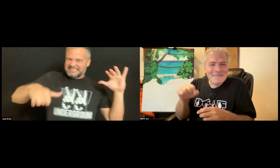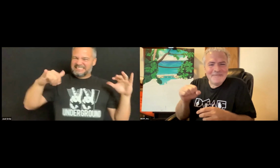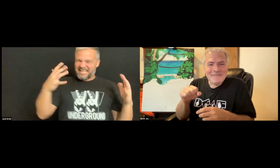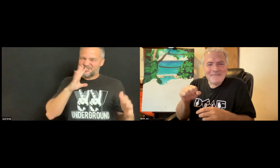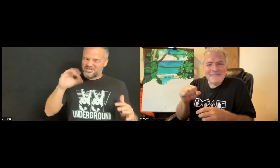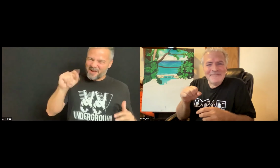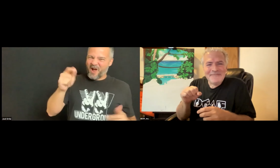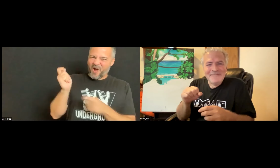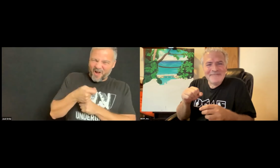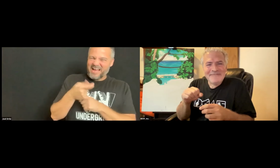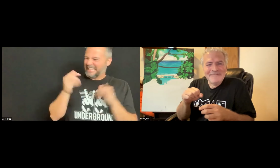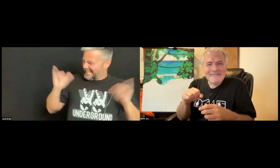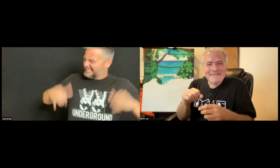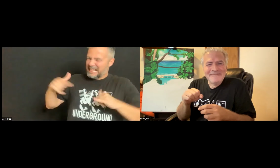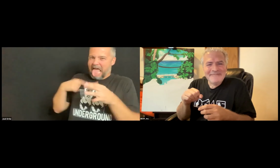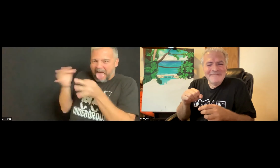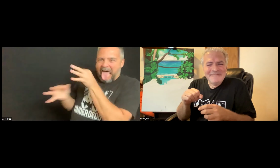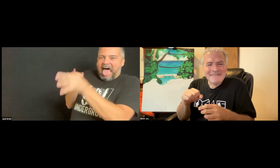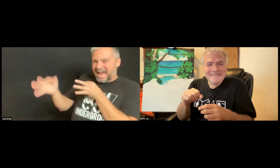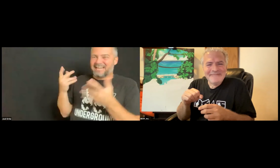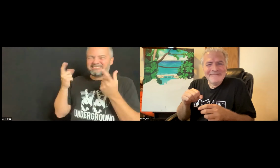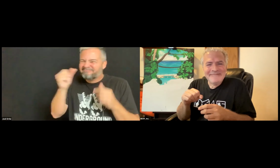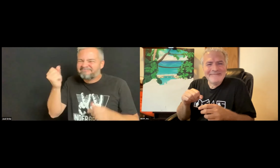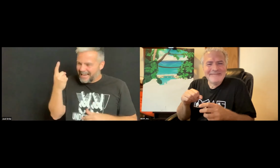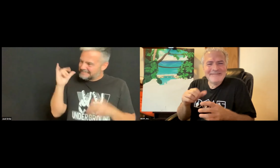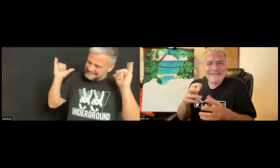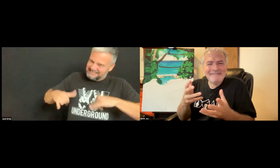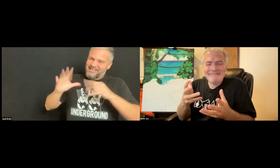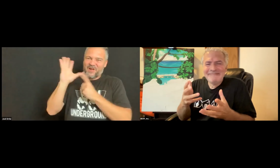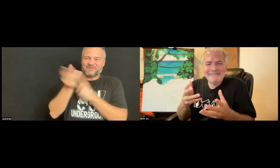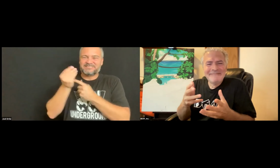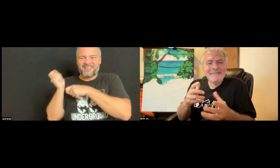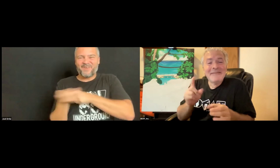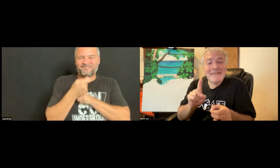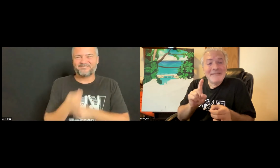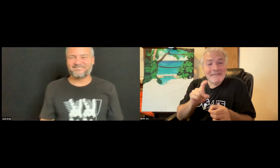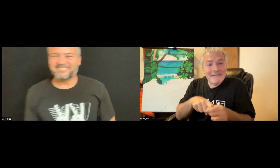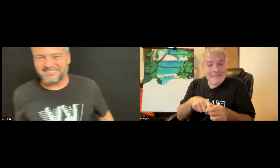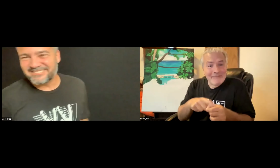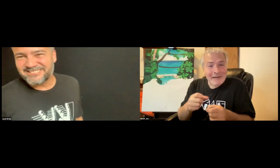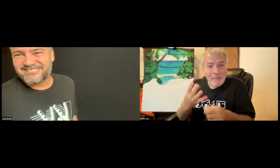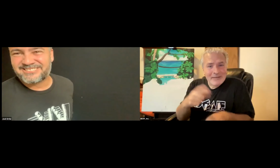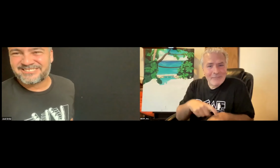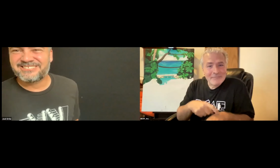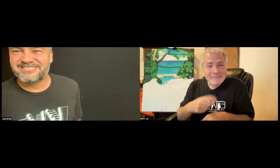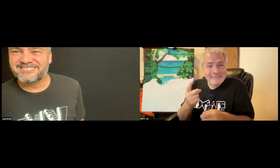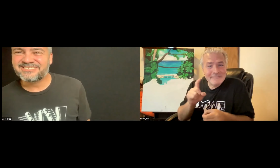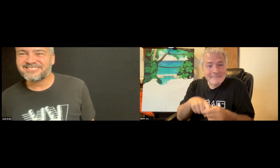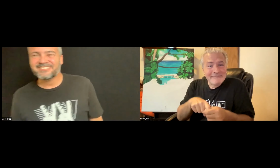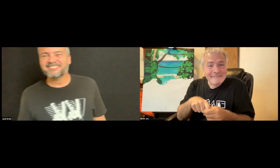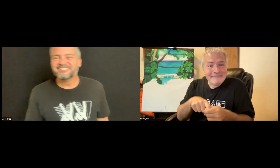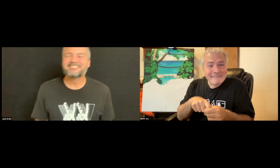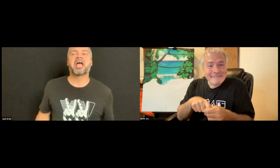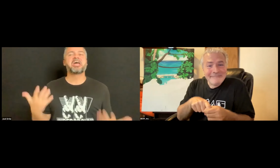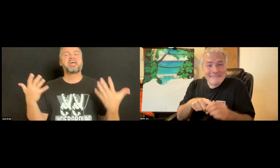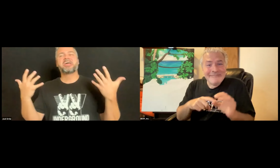Yeah, tried to explain it all so that you can really get the feel of the golf culture.